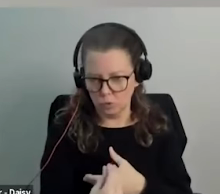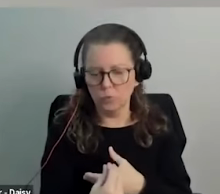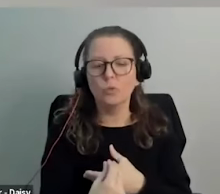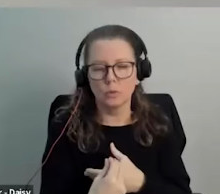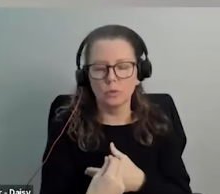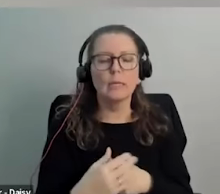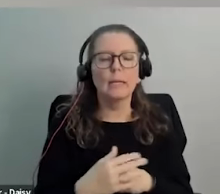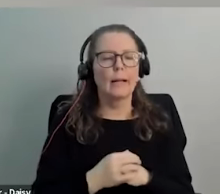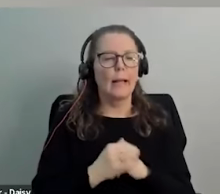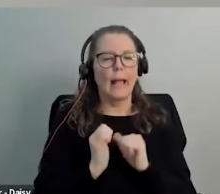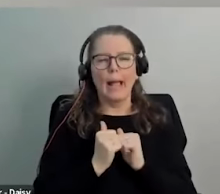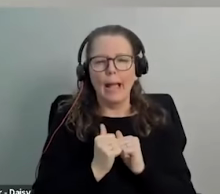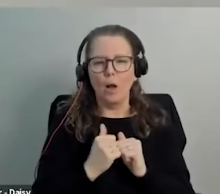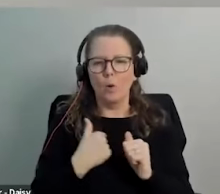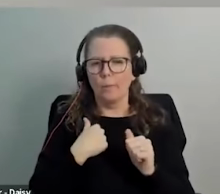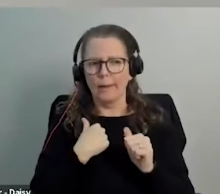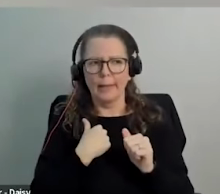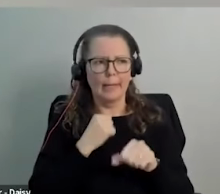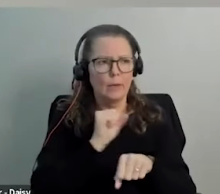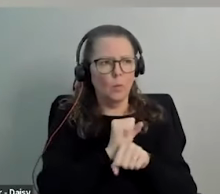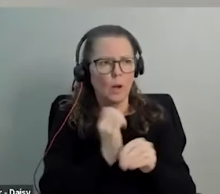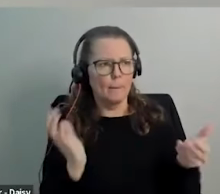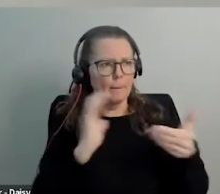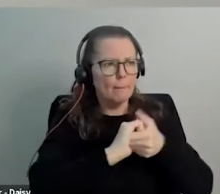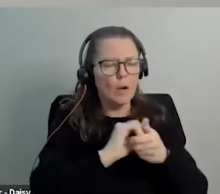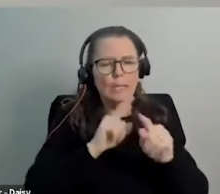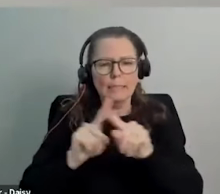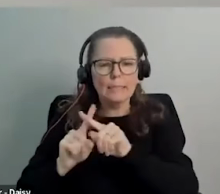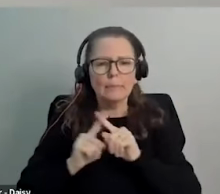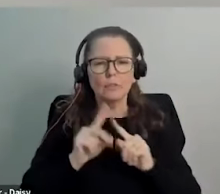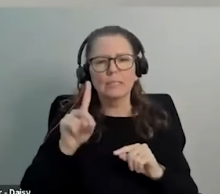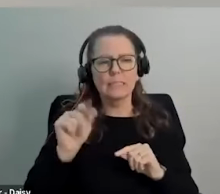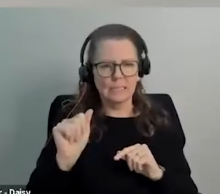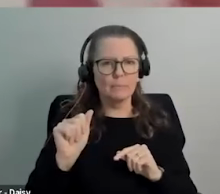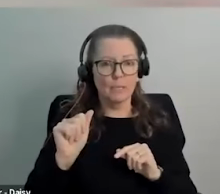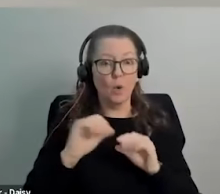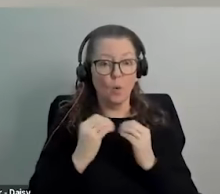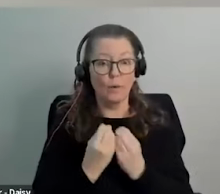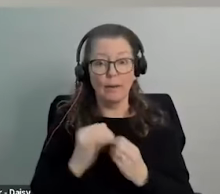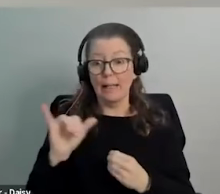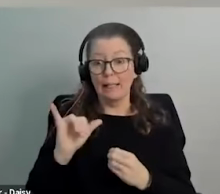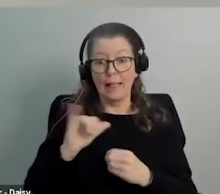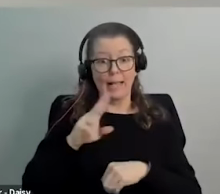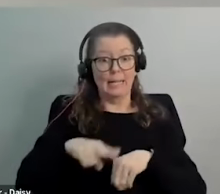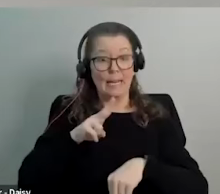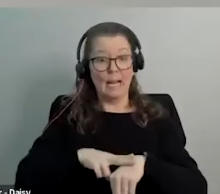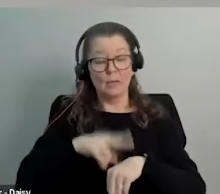with different disability organizations across the world. So for example, like the National Federation of the Blind